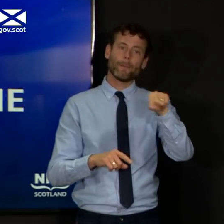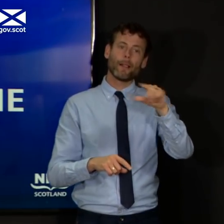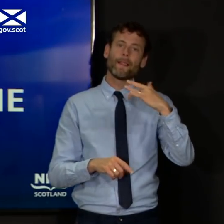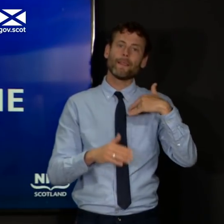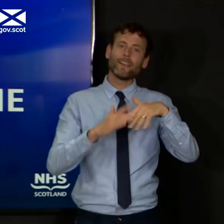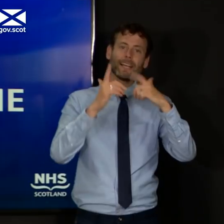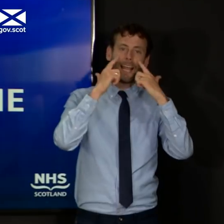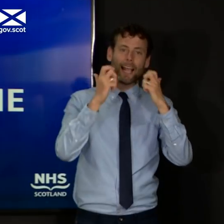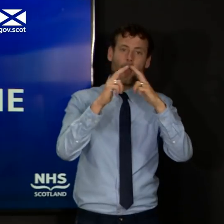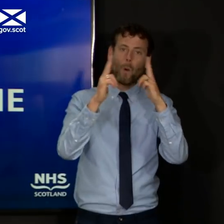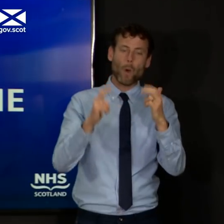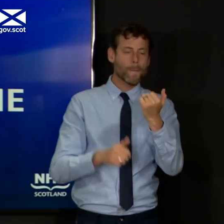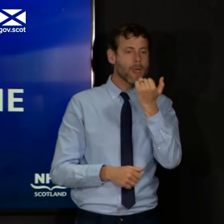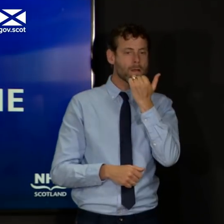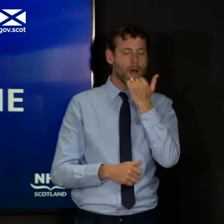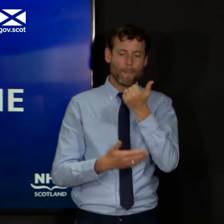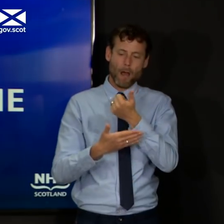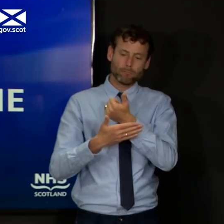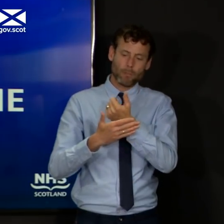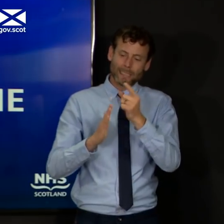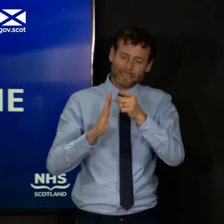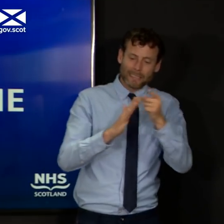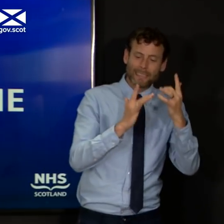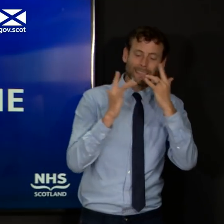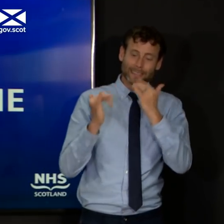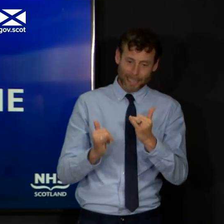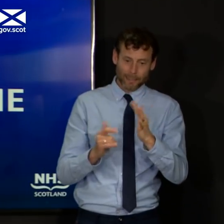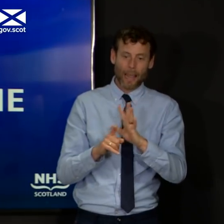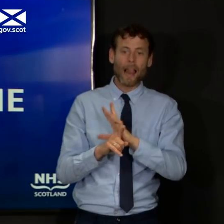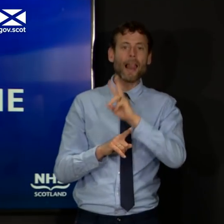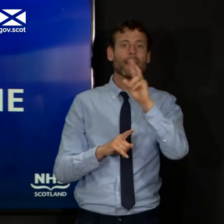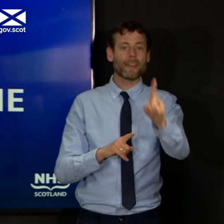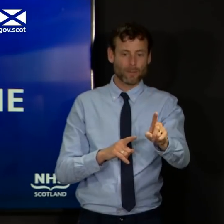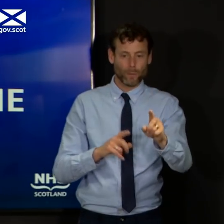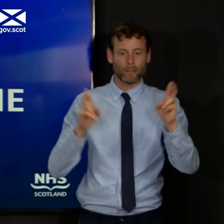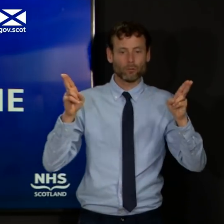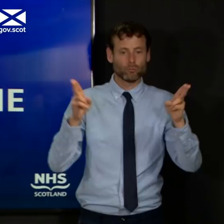that would be one of the additional indicators that the level of infection in care homes